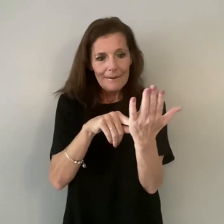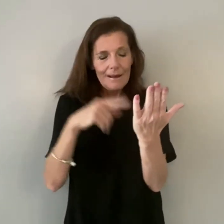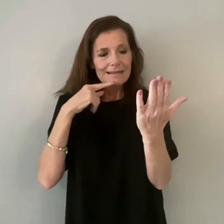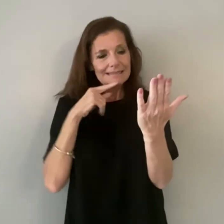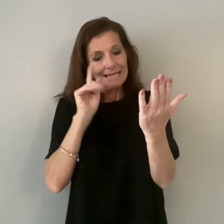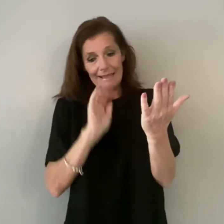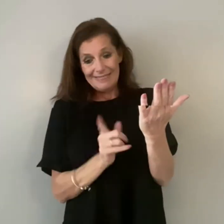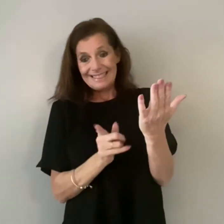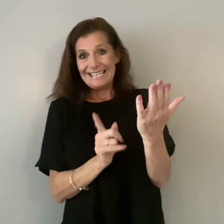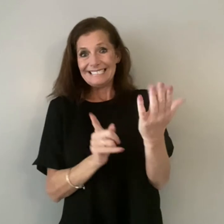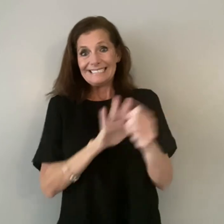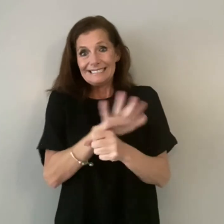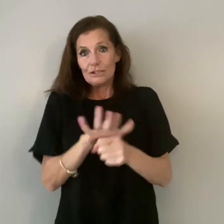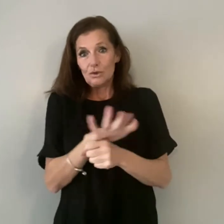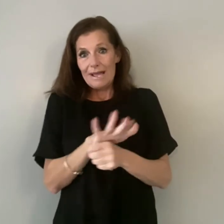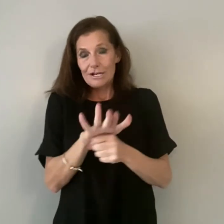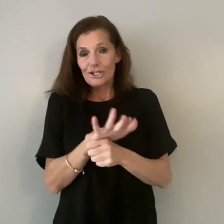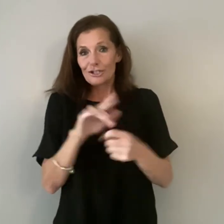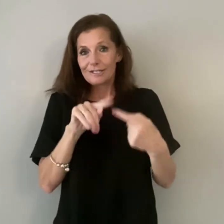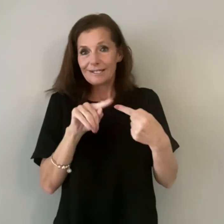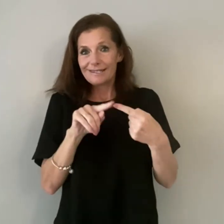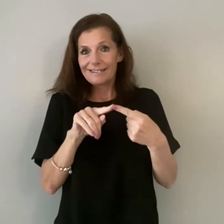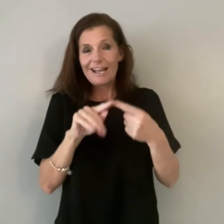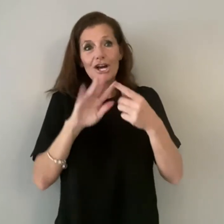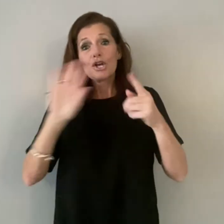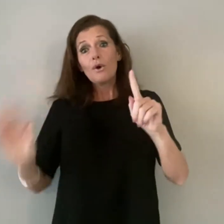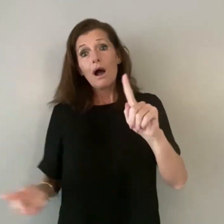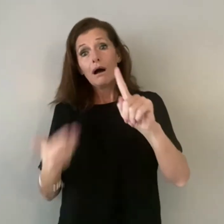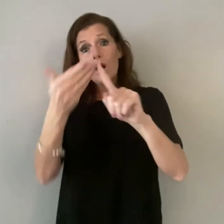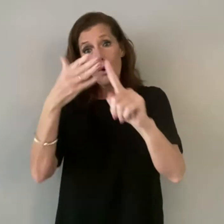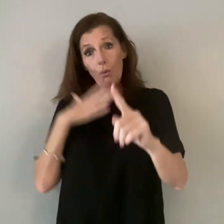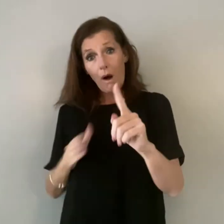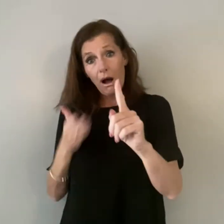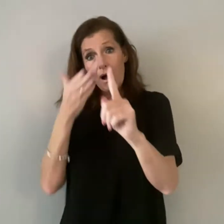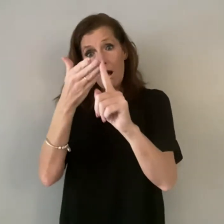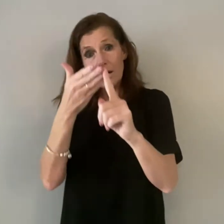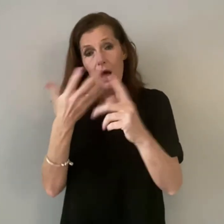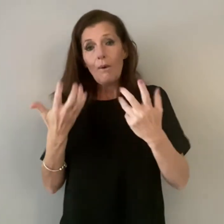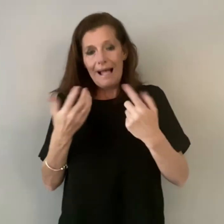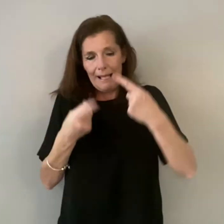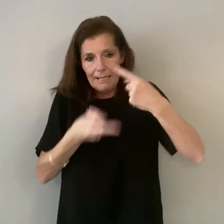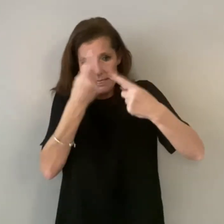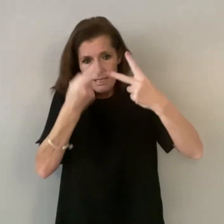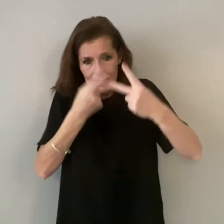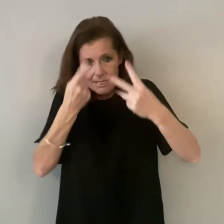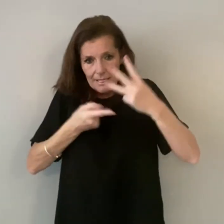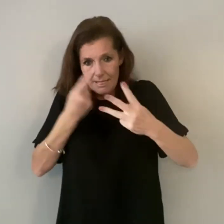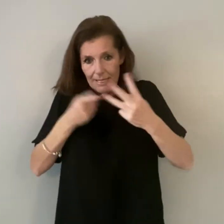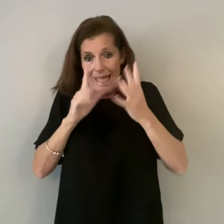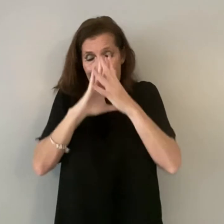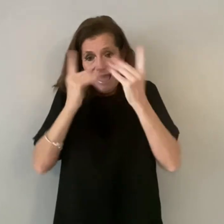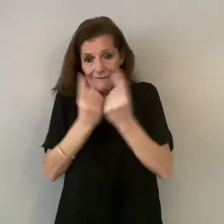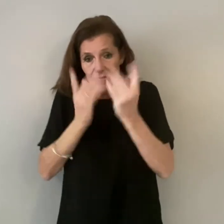here's the consoles of the land. Here's... you've got a destination you want to get to. Well, here are all the Hills and valleys